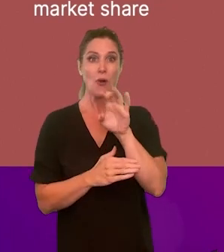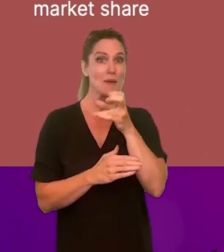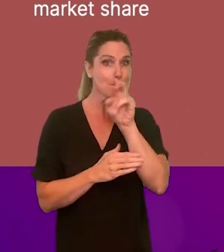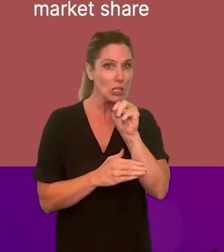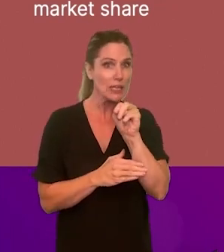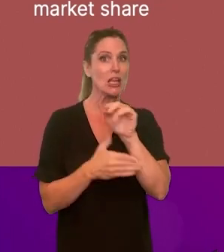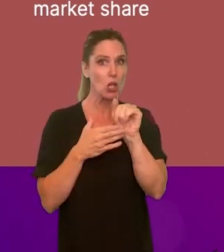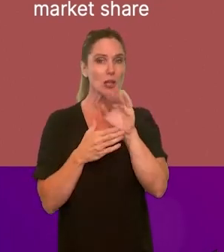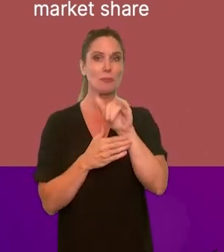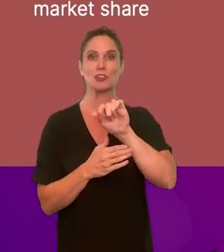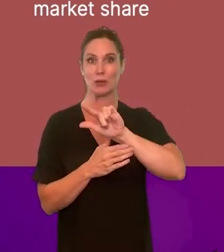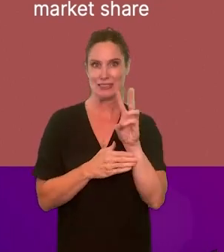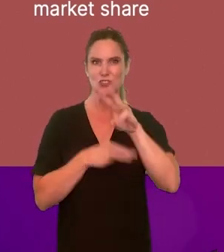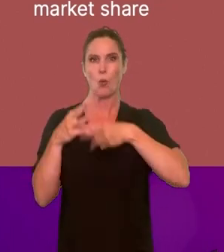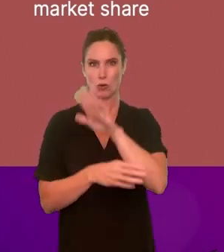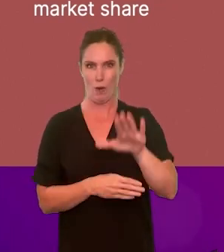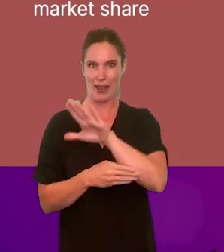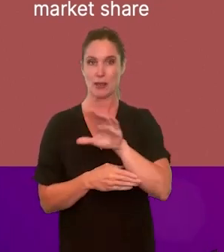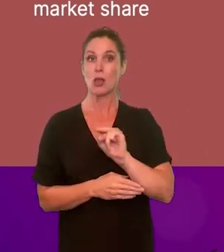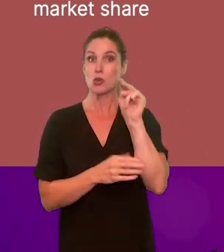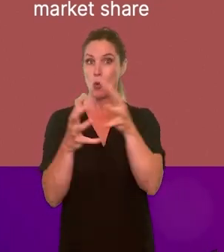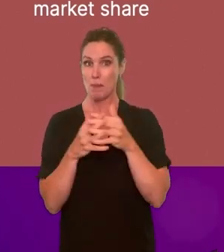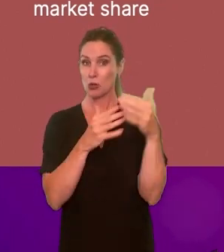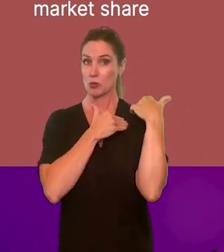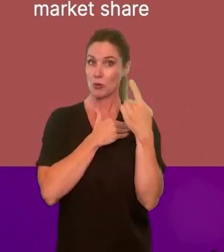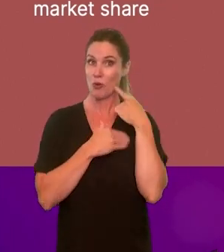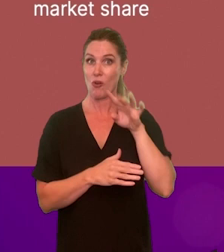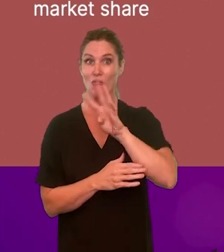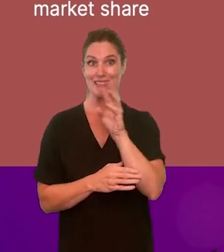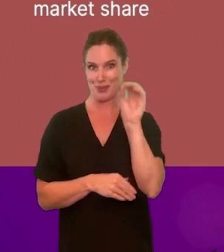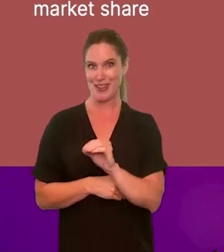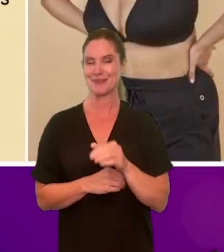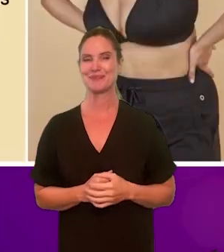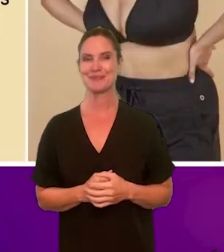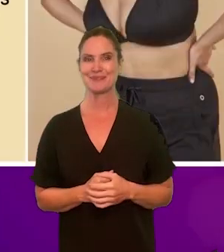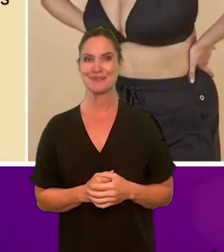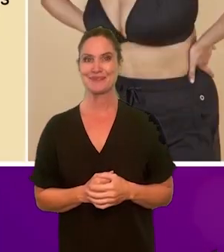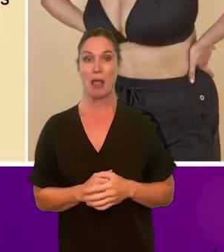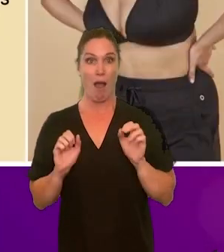North America is responsible for 46% of that, so the opportunity is there. And we know women want this